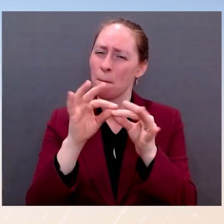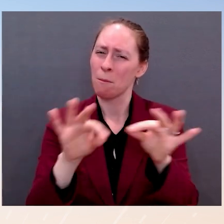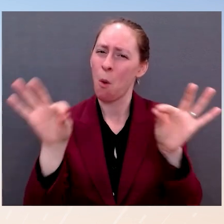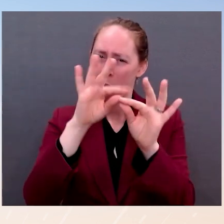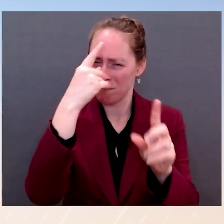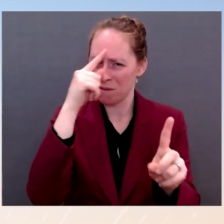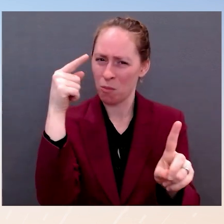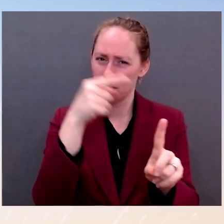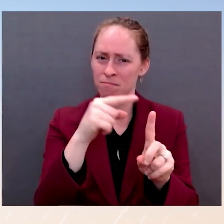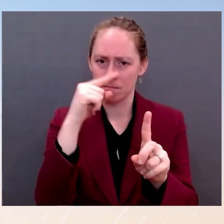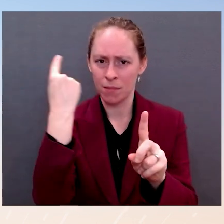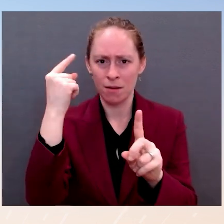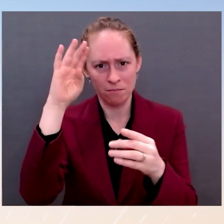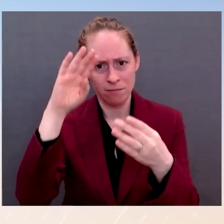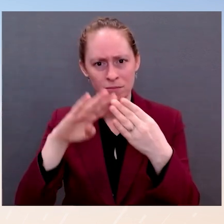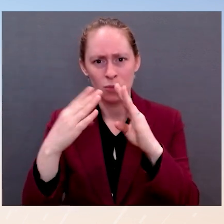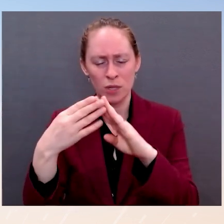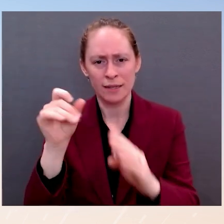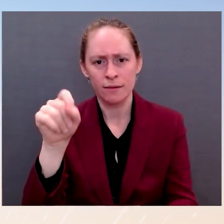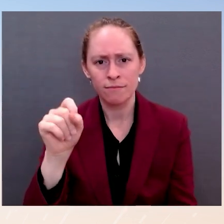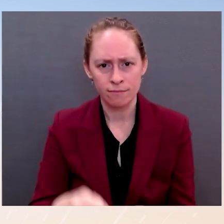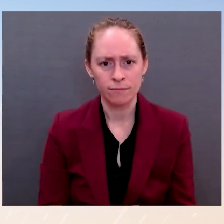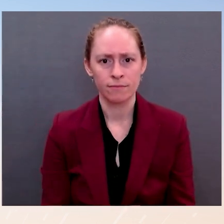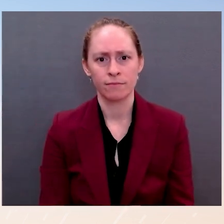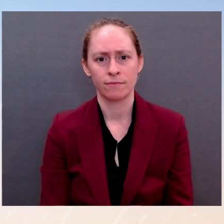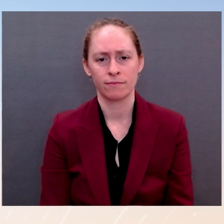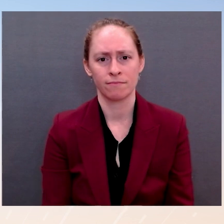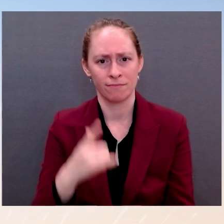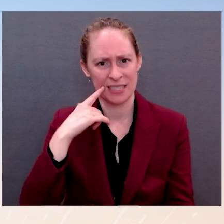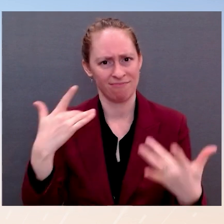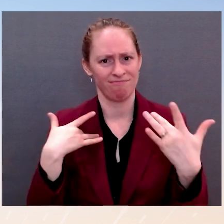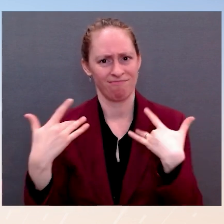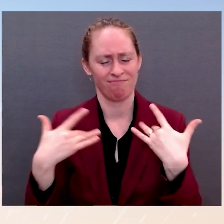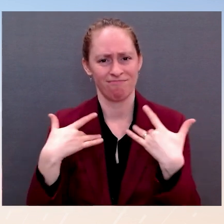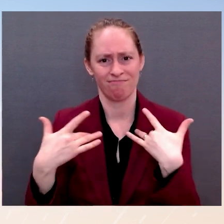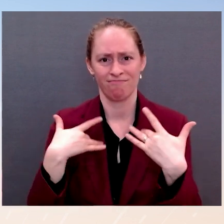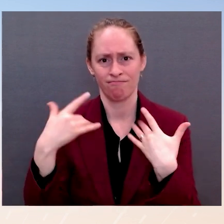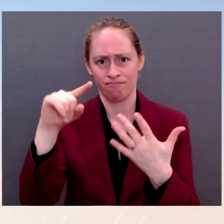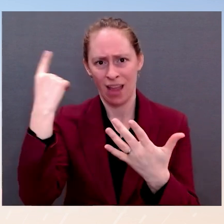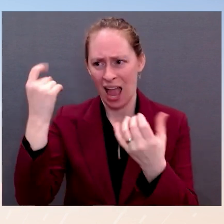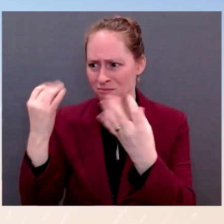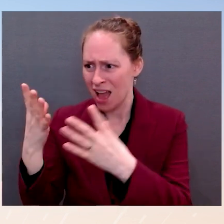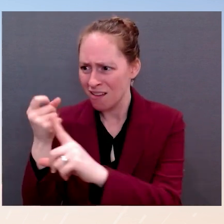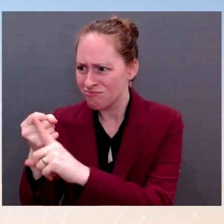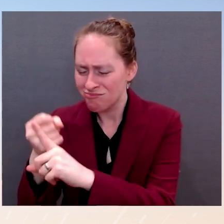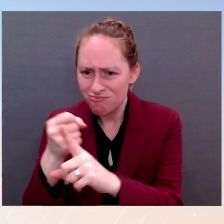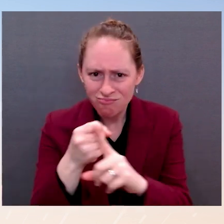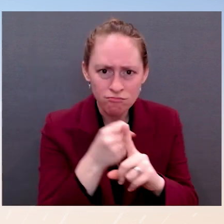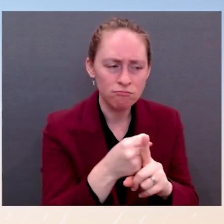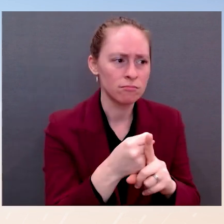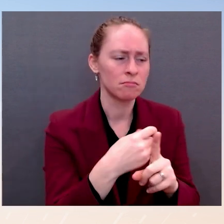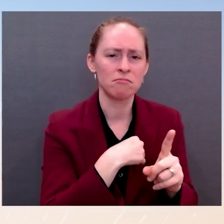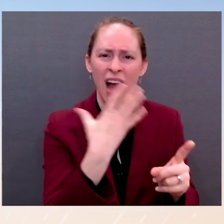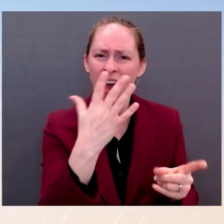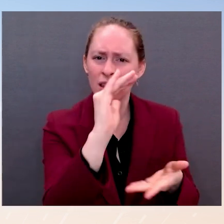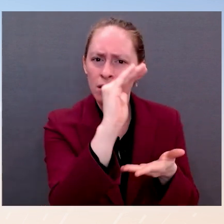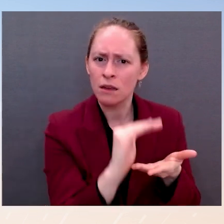where cancer is disproportionately wreaking havoc and creating trauma and pain throughout that community.